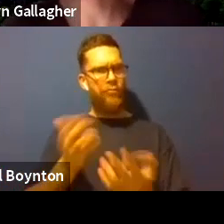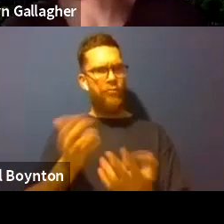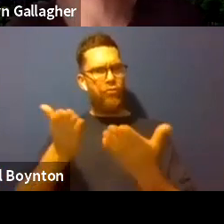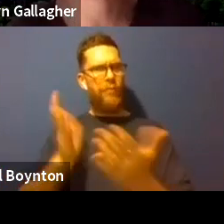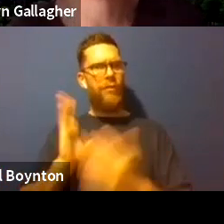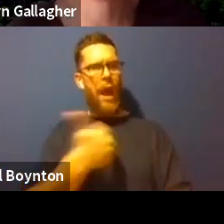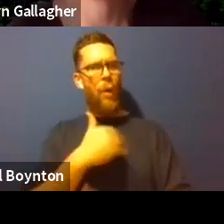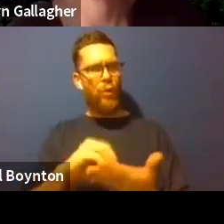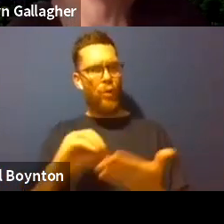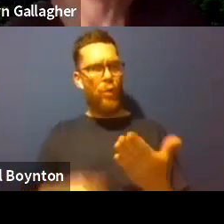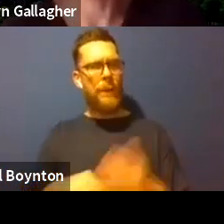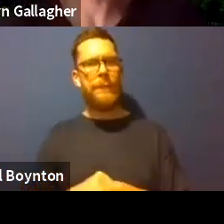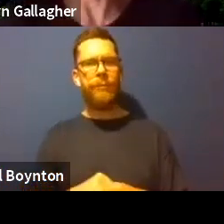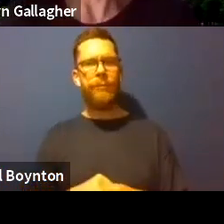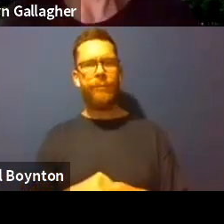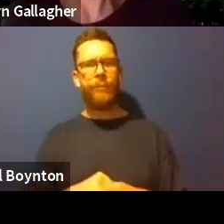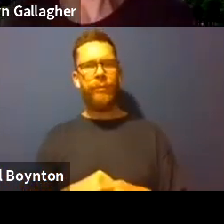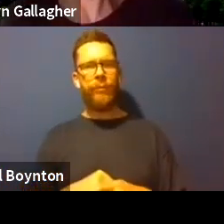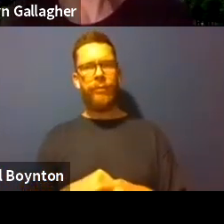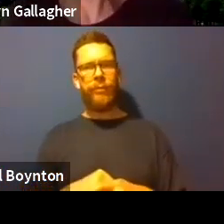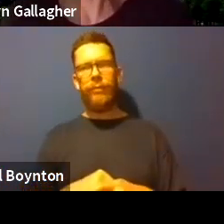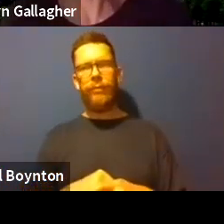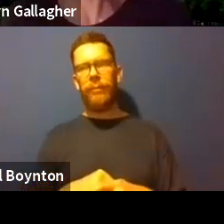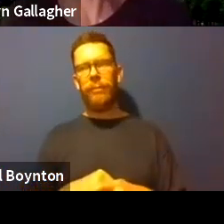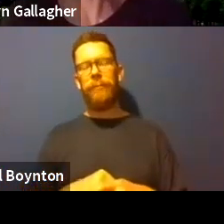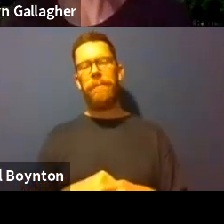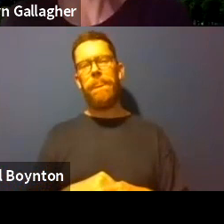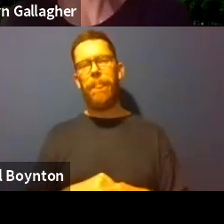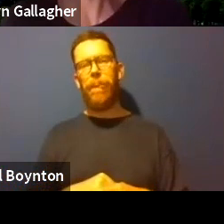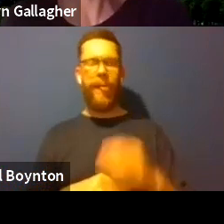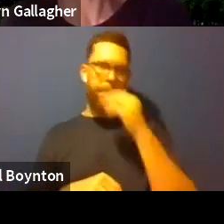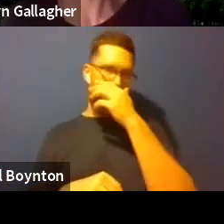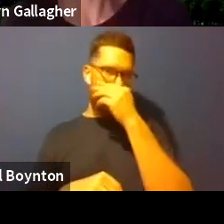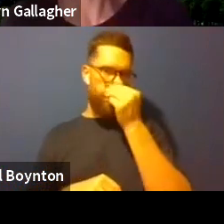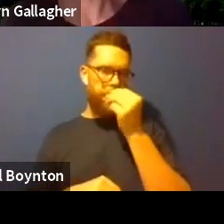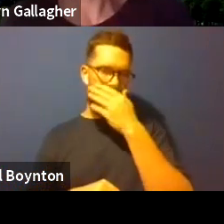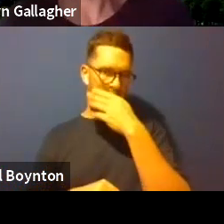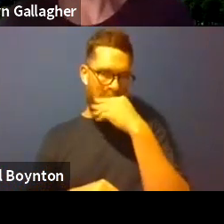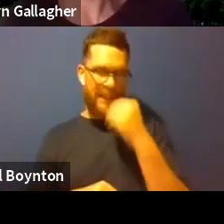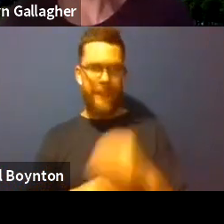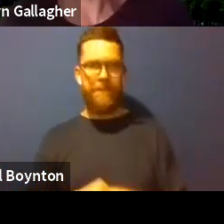Sheri Cohen: So I think just Sheri Cohen: To jump on what Dan had said to I think it'd be great to see like Kathleen, you're lucky, you get to see see saw